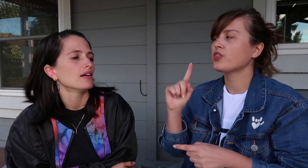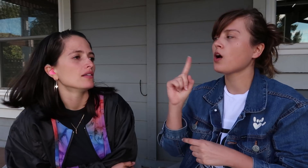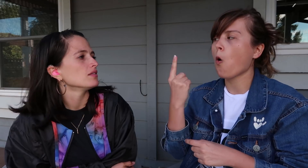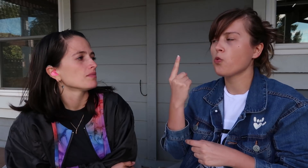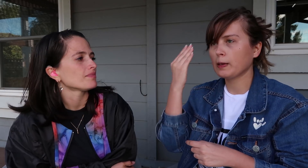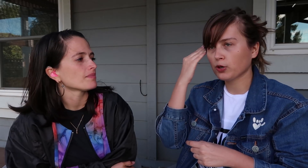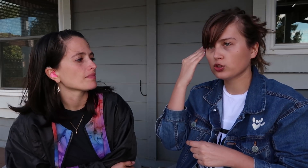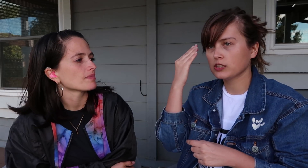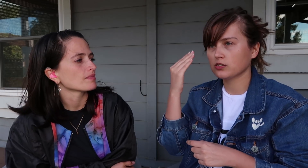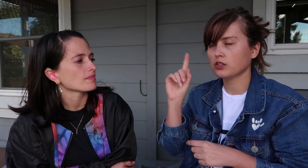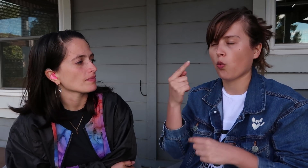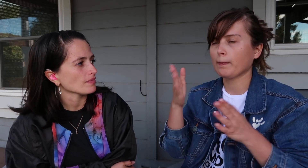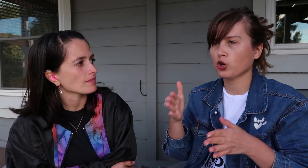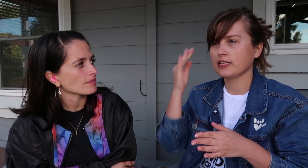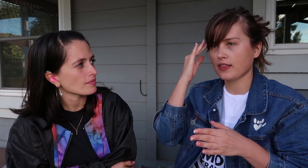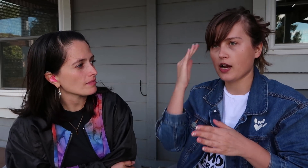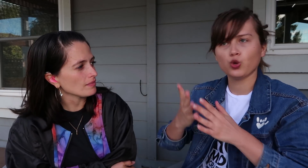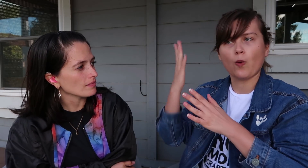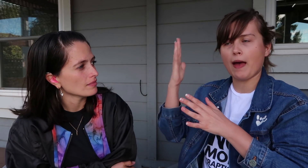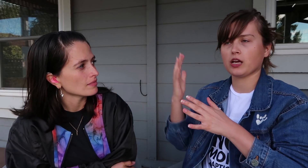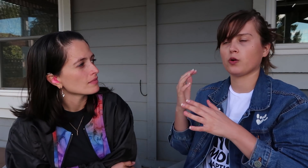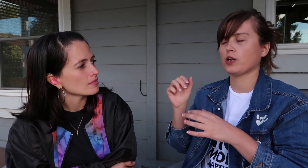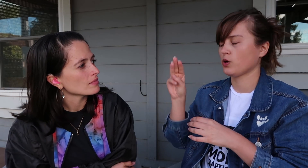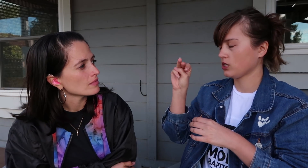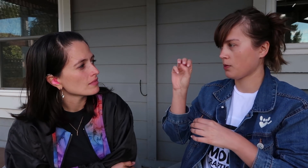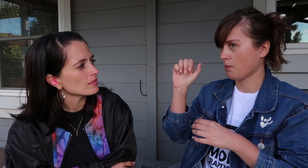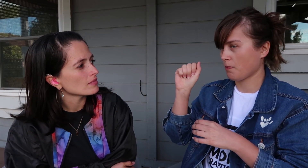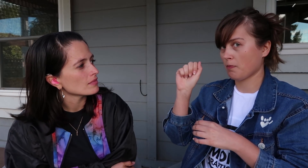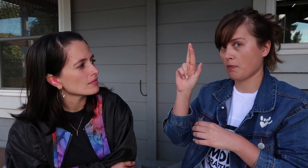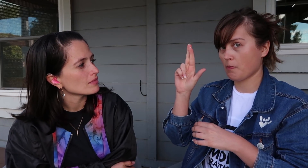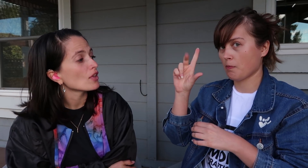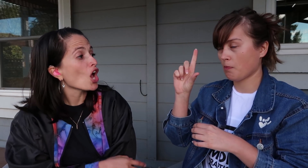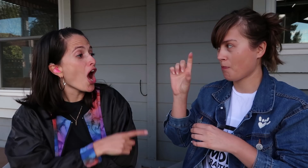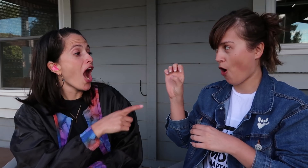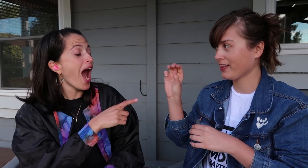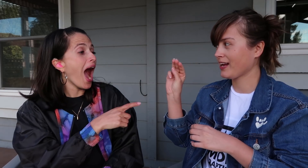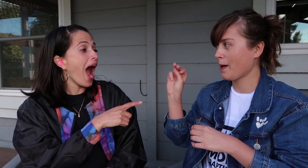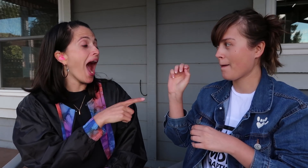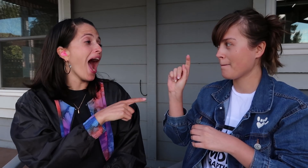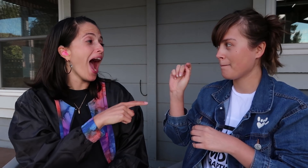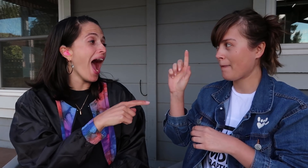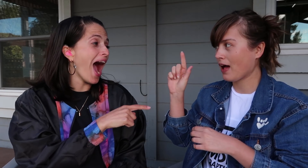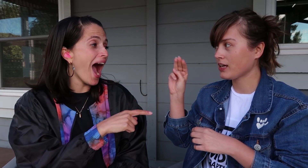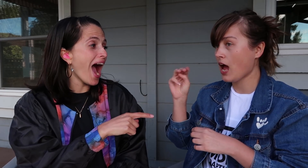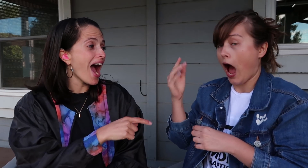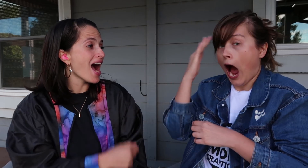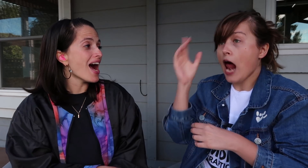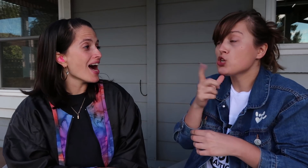The only person I knew of a few years ago was Marlee Matlin.